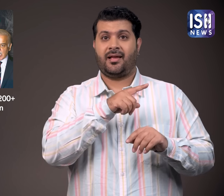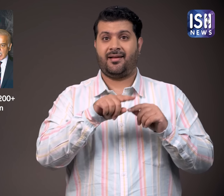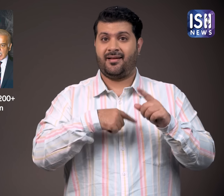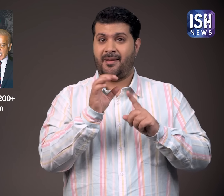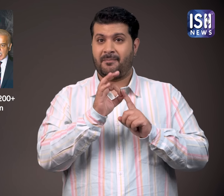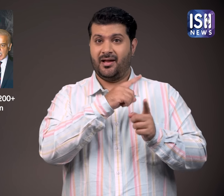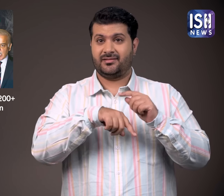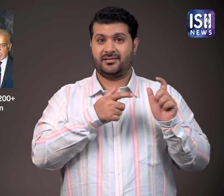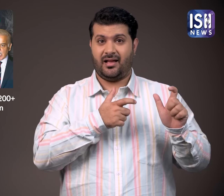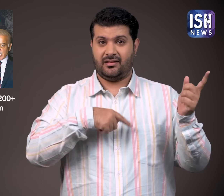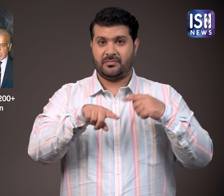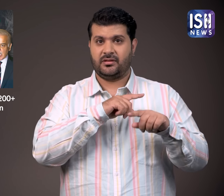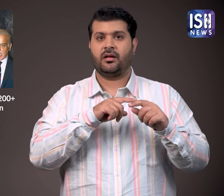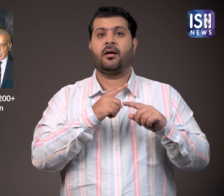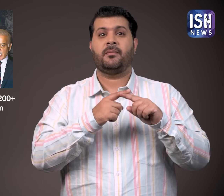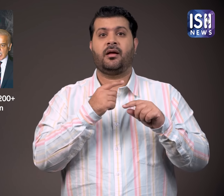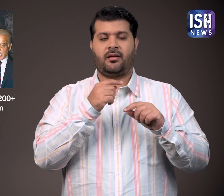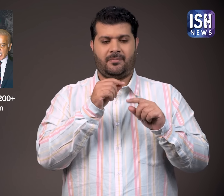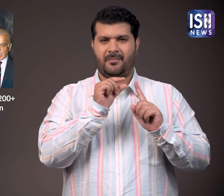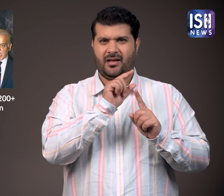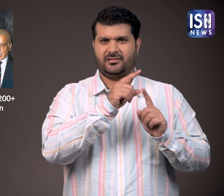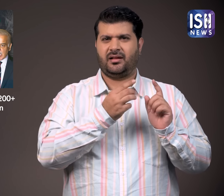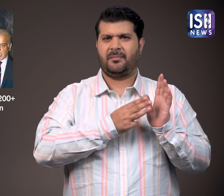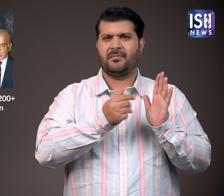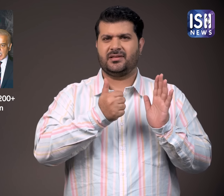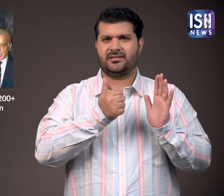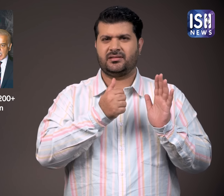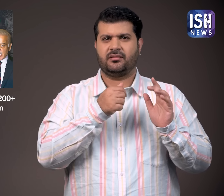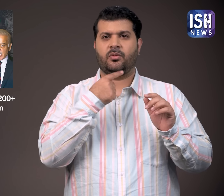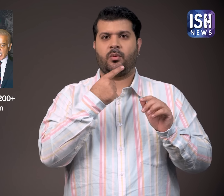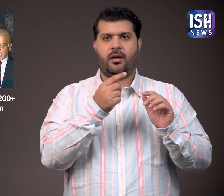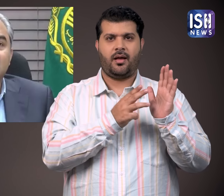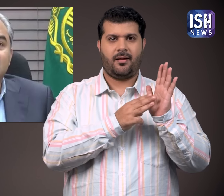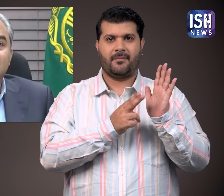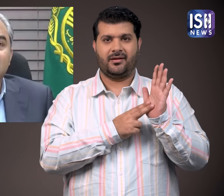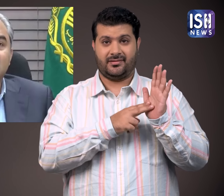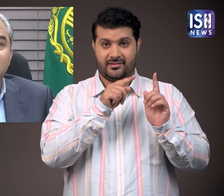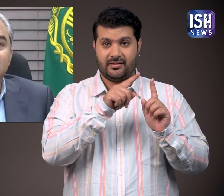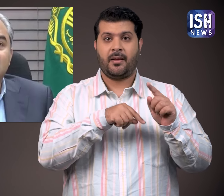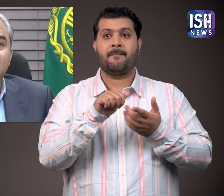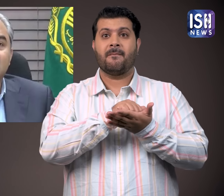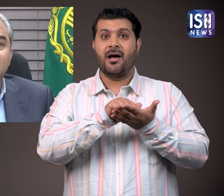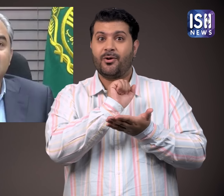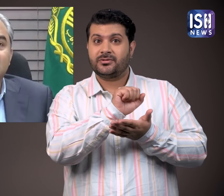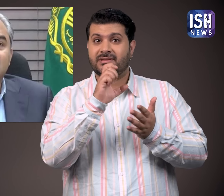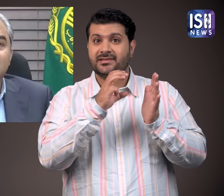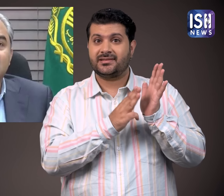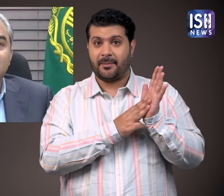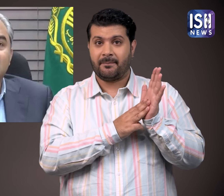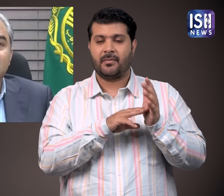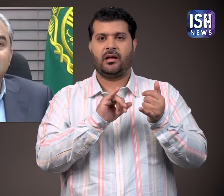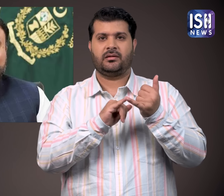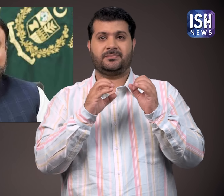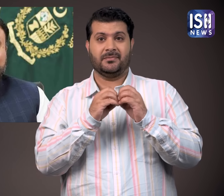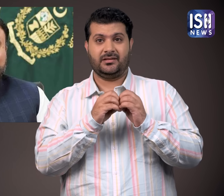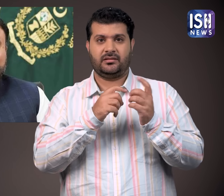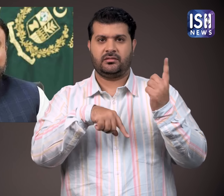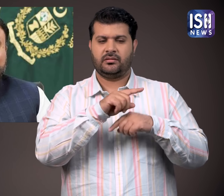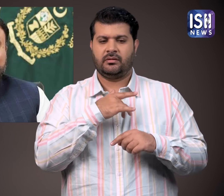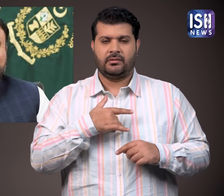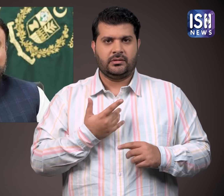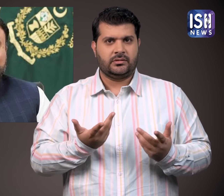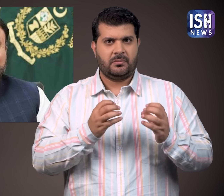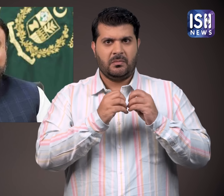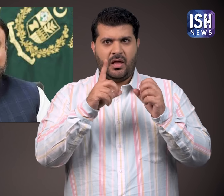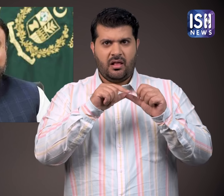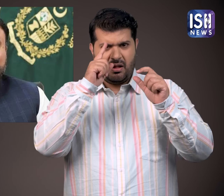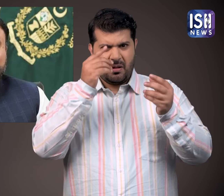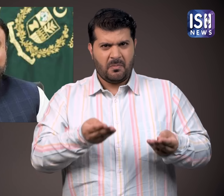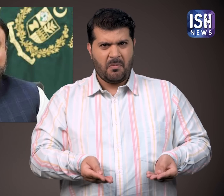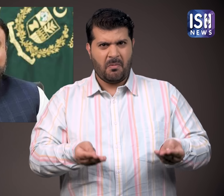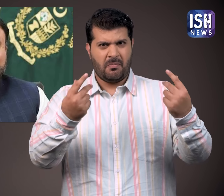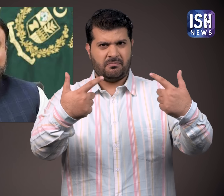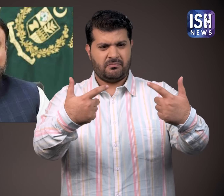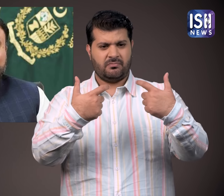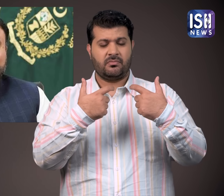Pakistan’s military, Interior Minister Mohsin Naqvi, and Balochistan Chief Minister Sarfaraz Bugti were fed up with BLA's increasing violence